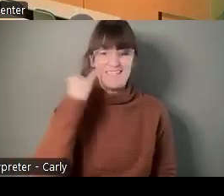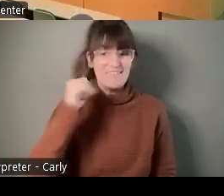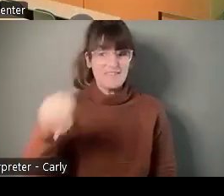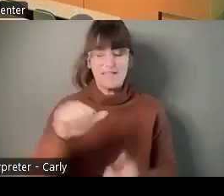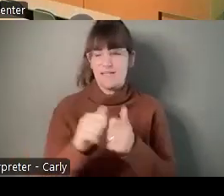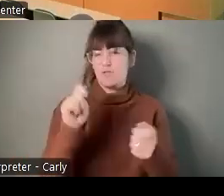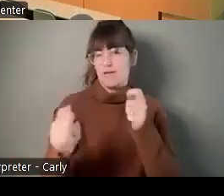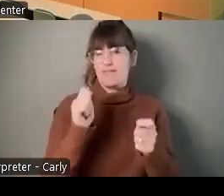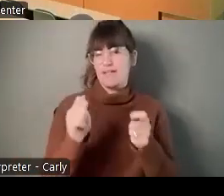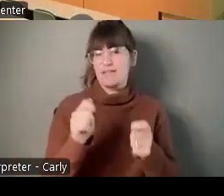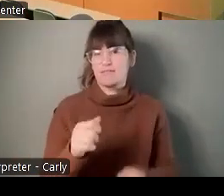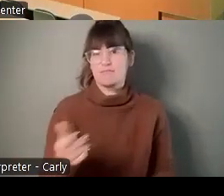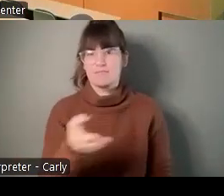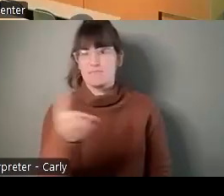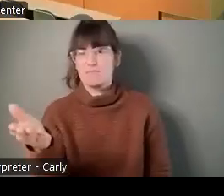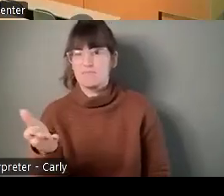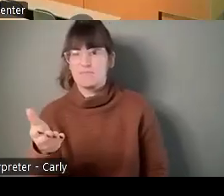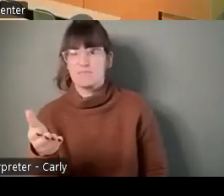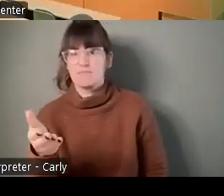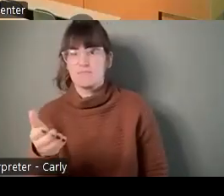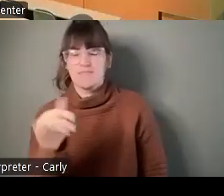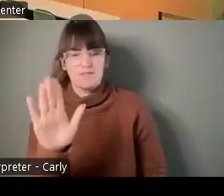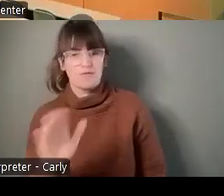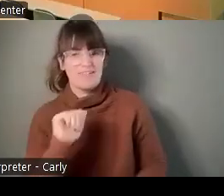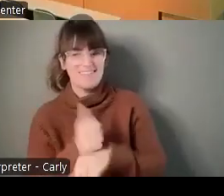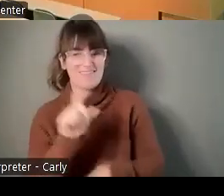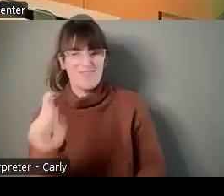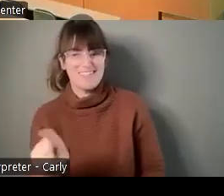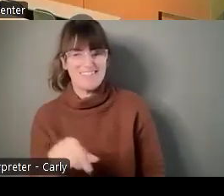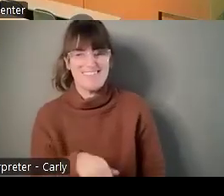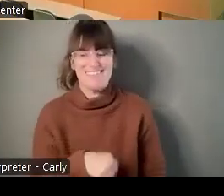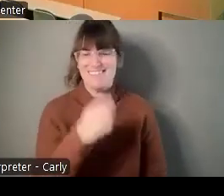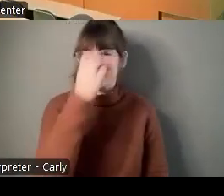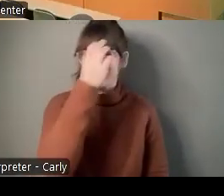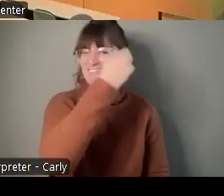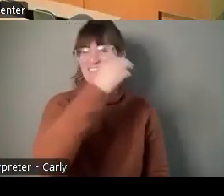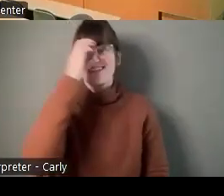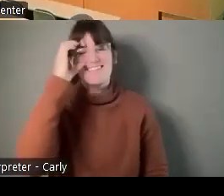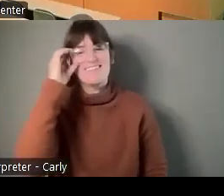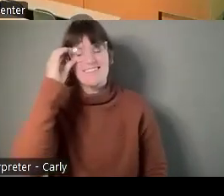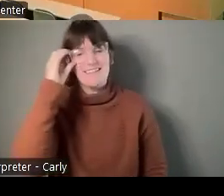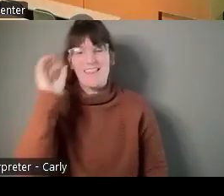think Oh, go. No, that's a great setup question. It is a great setup question. Thank you. I'm just